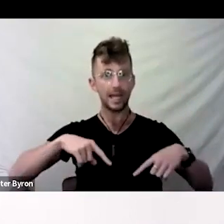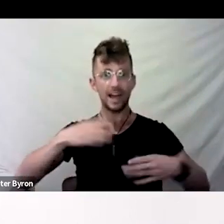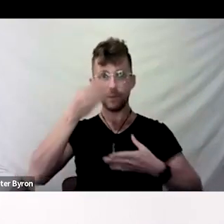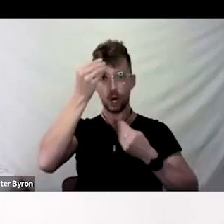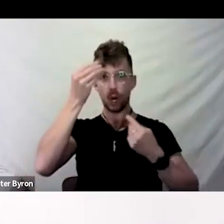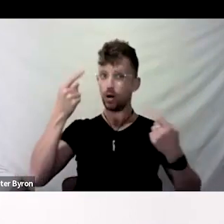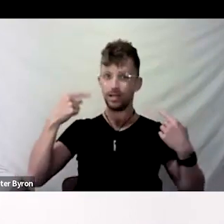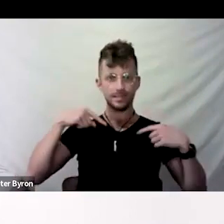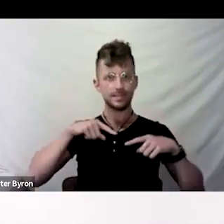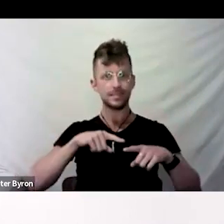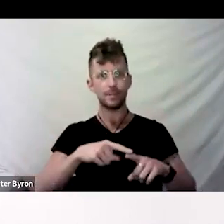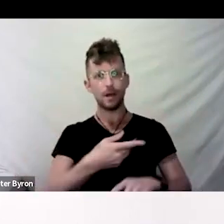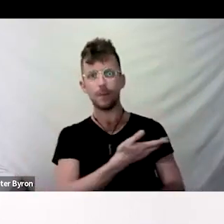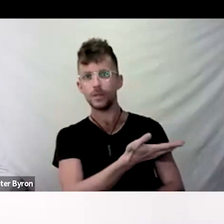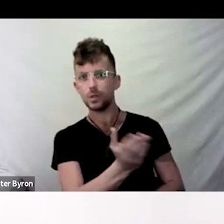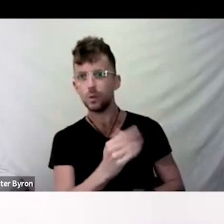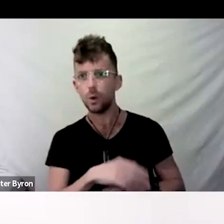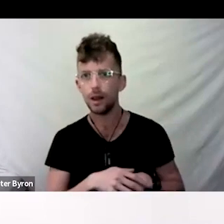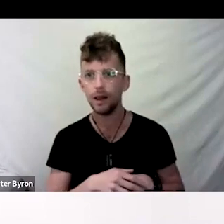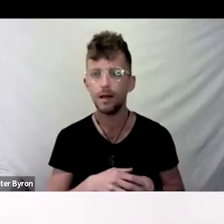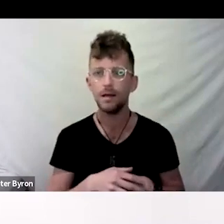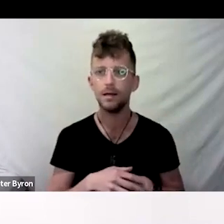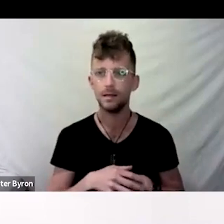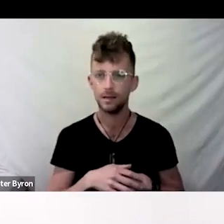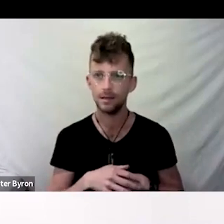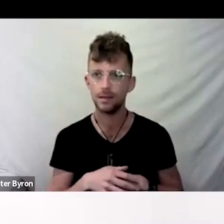which if we get wrong has the potential to undermine